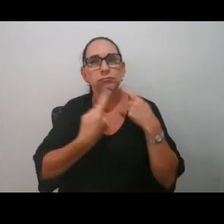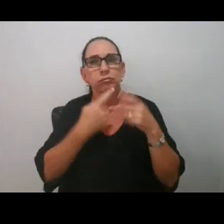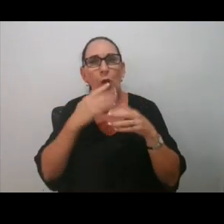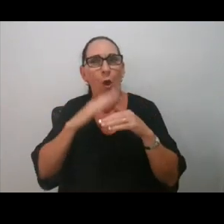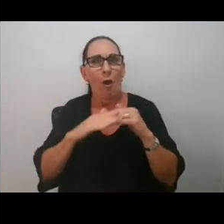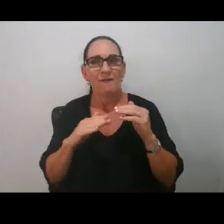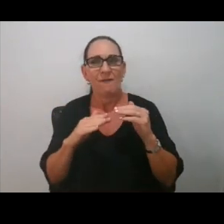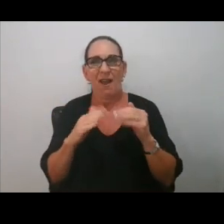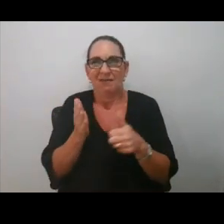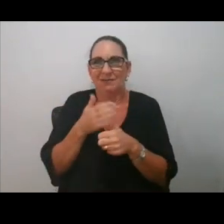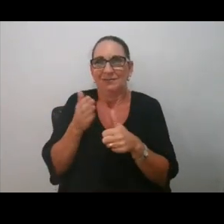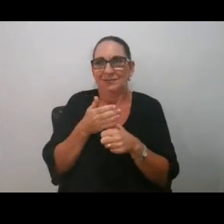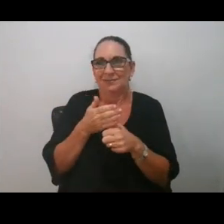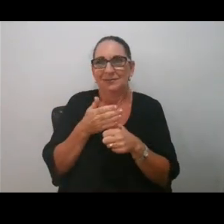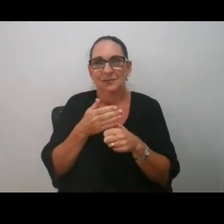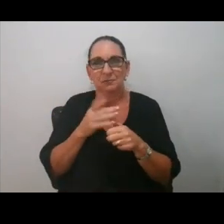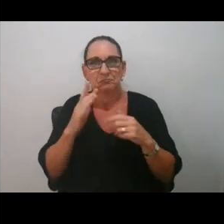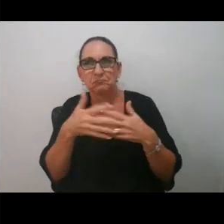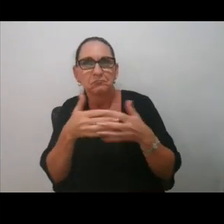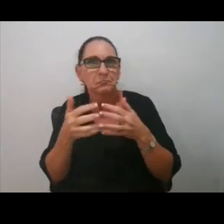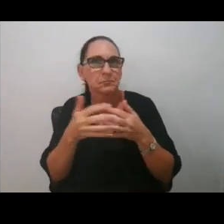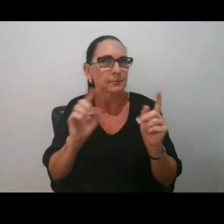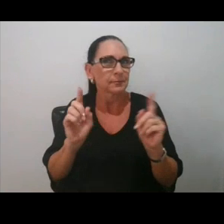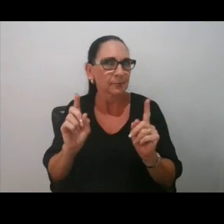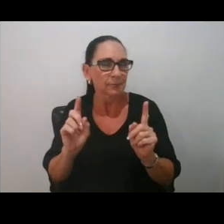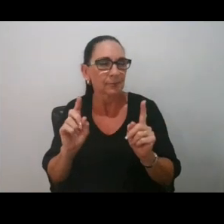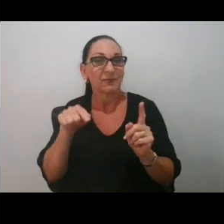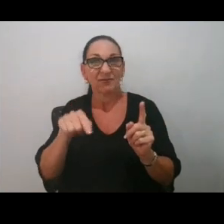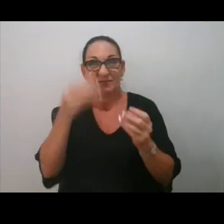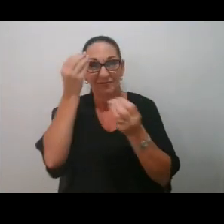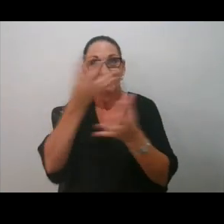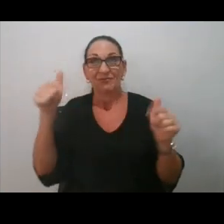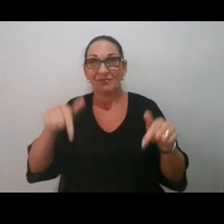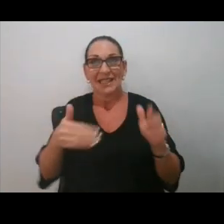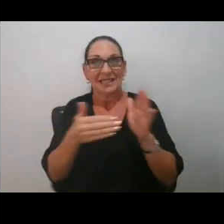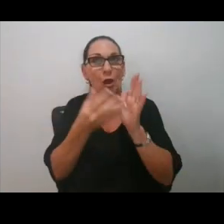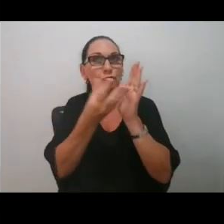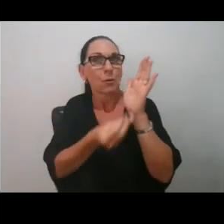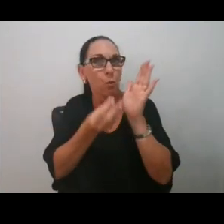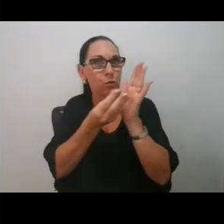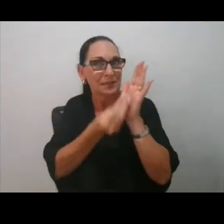before we kick off so so just to advise this webinar is being recorded we will be putting